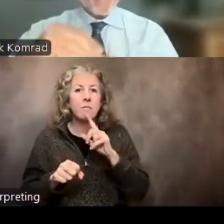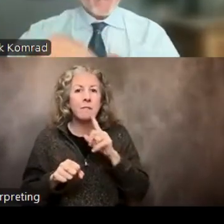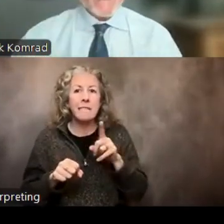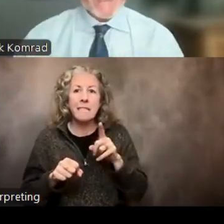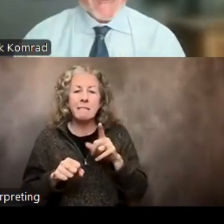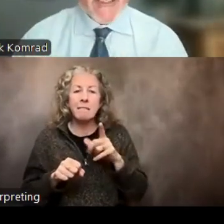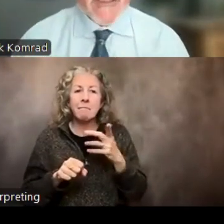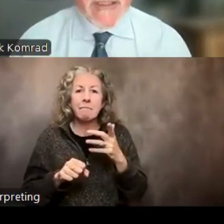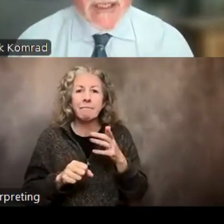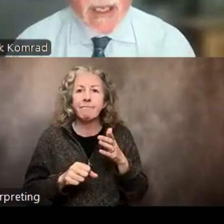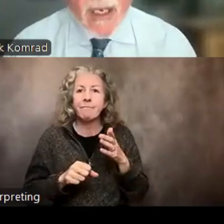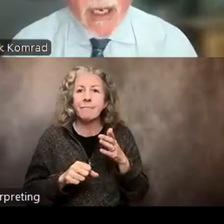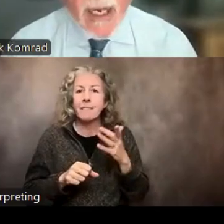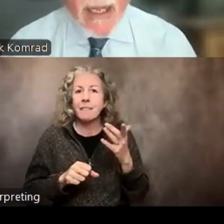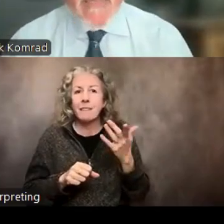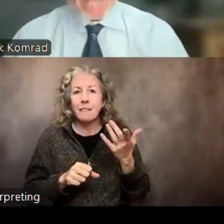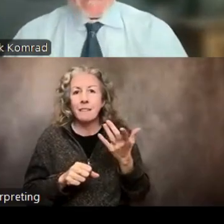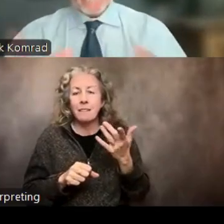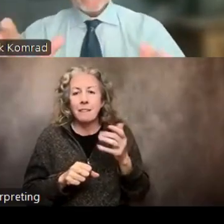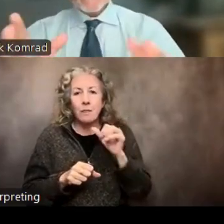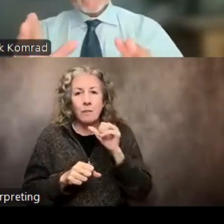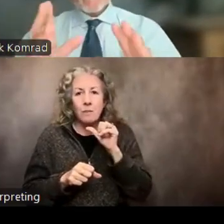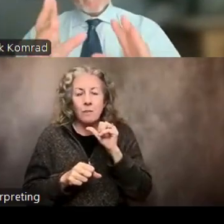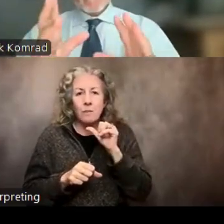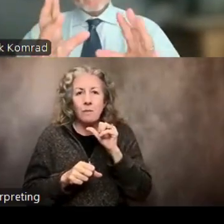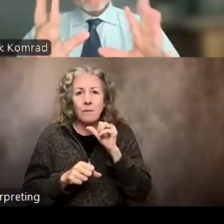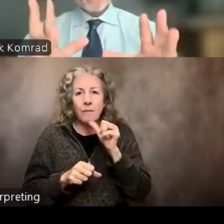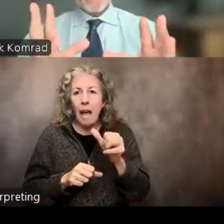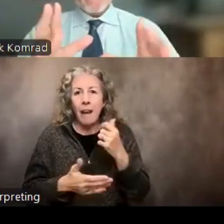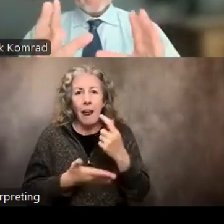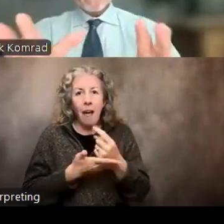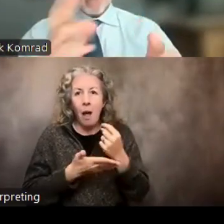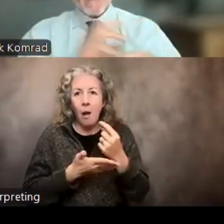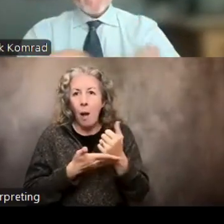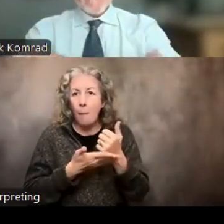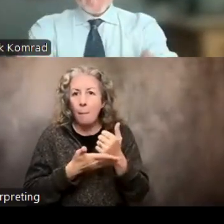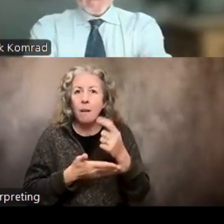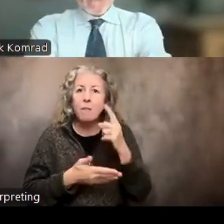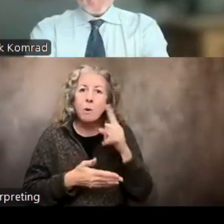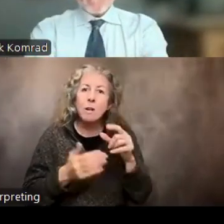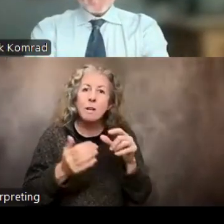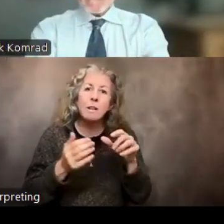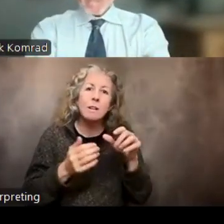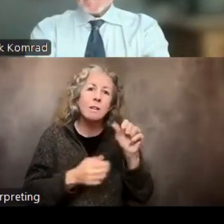already seen this in these two papers, one legalizing